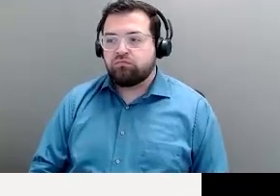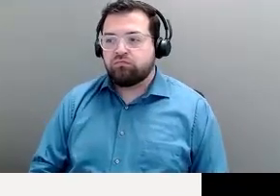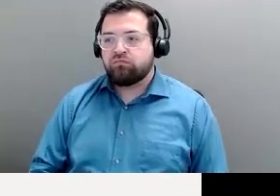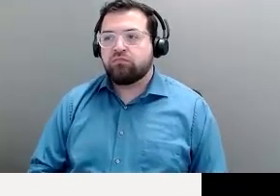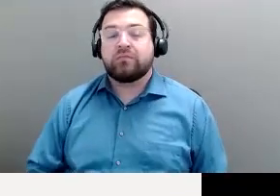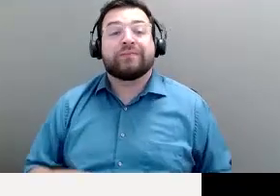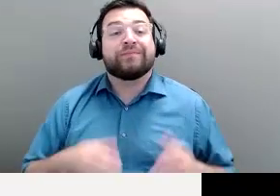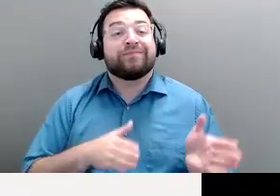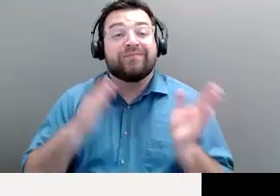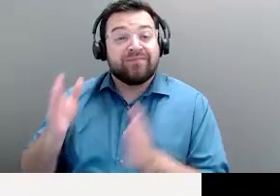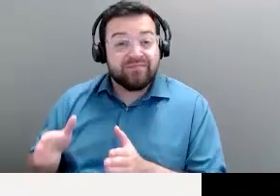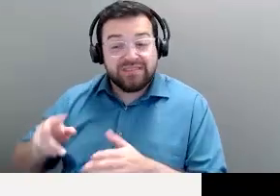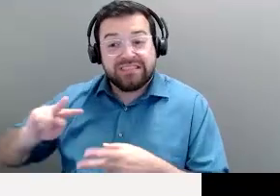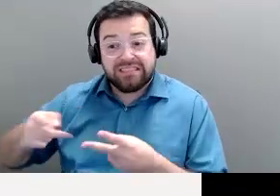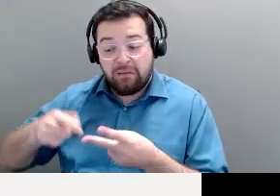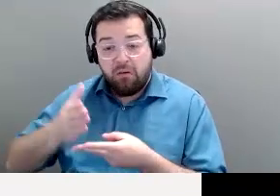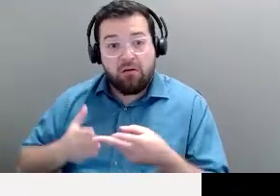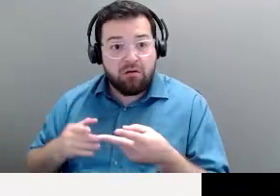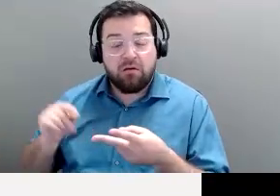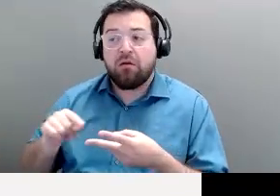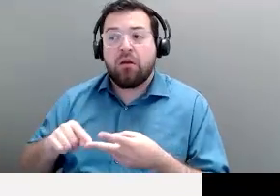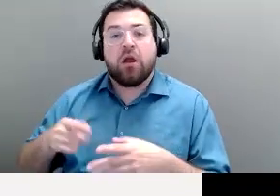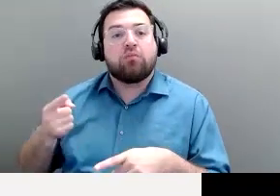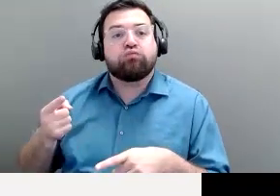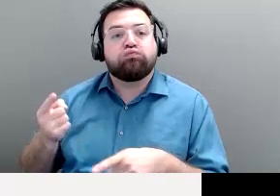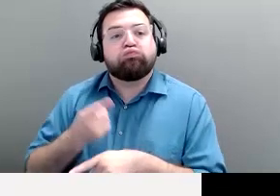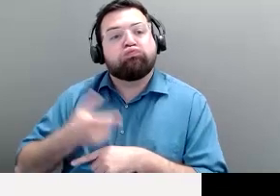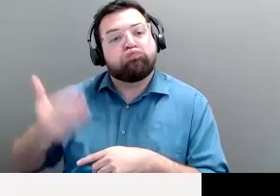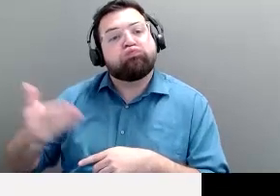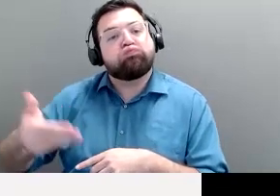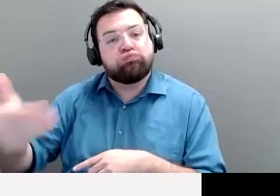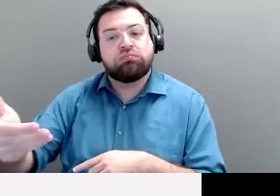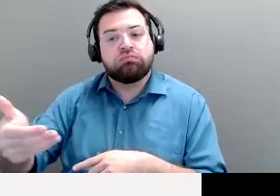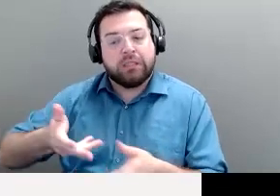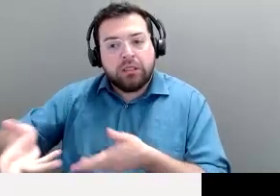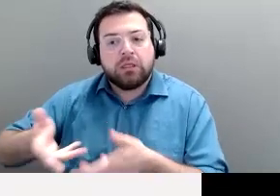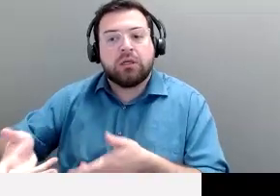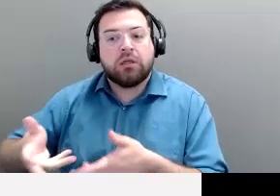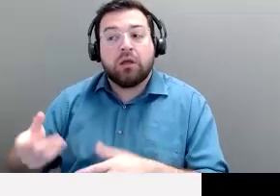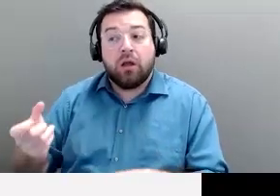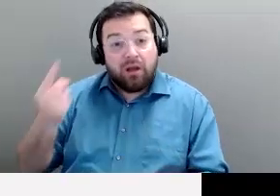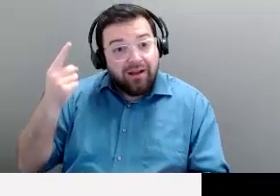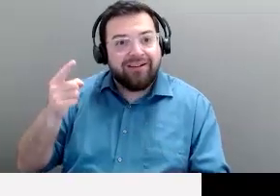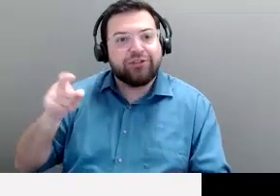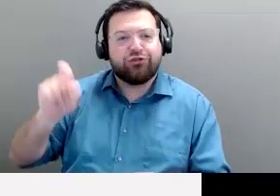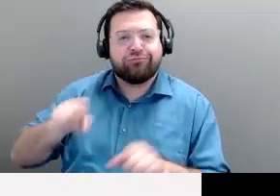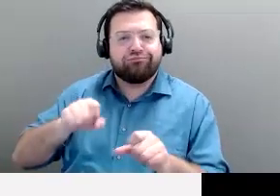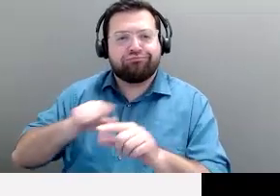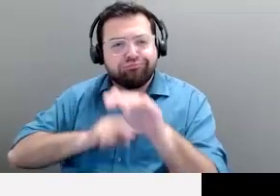The second component is, regular interaction. And so these should be predictable and scheduled